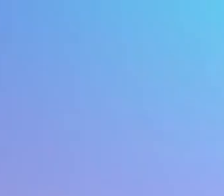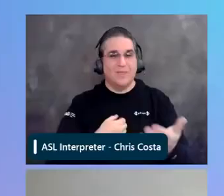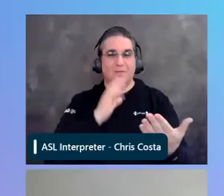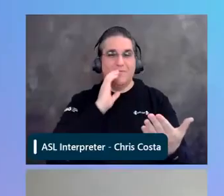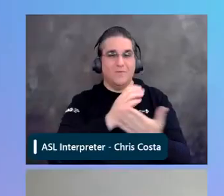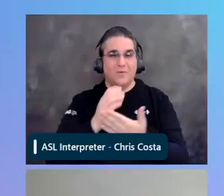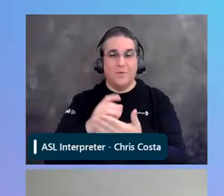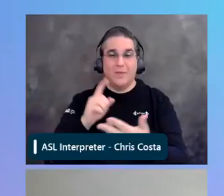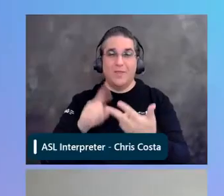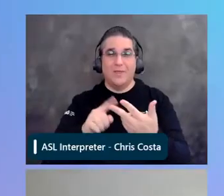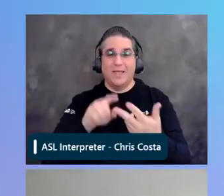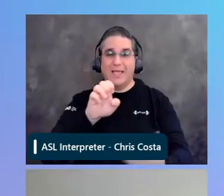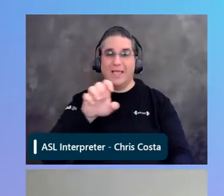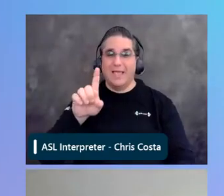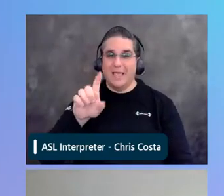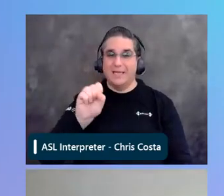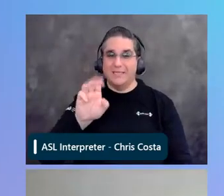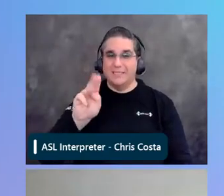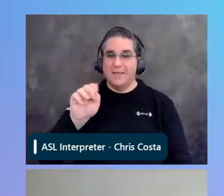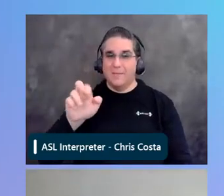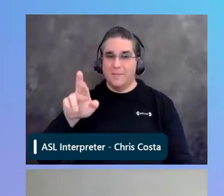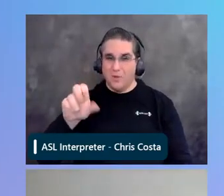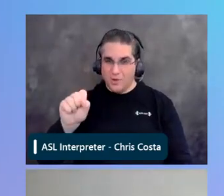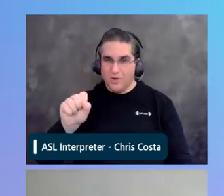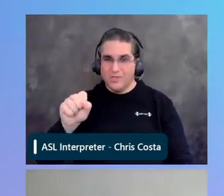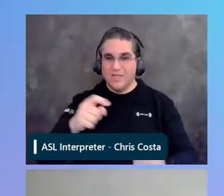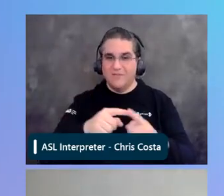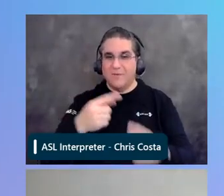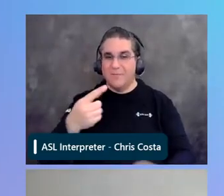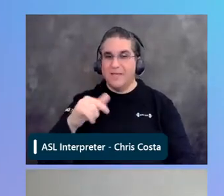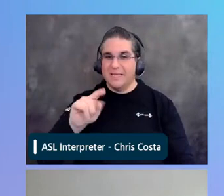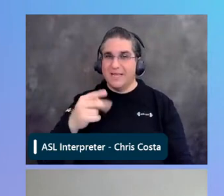Ed Sommers, head of accessibility at GitHub, with